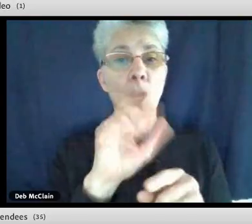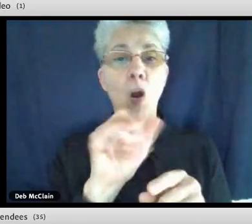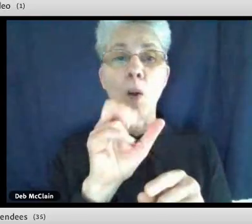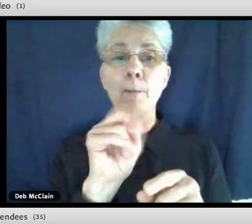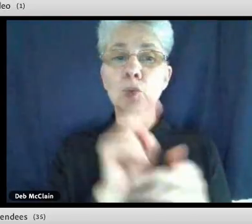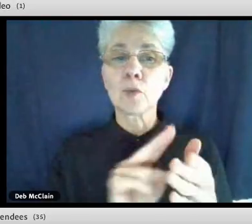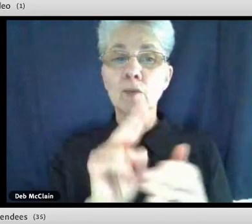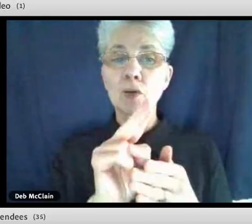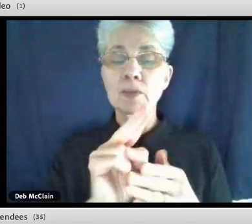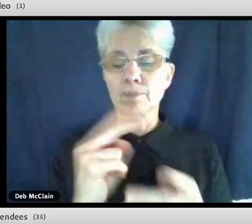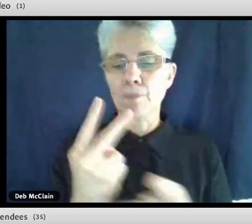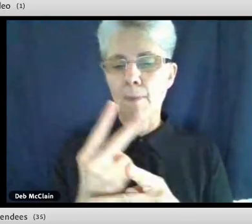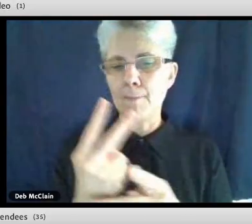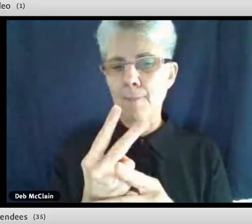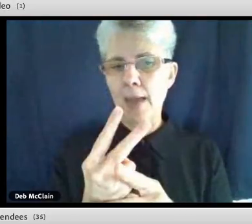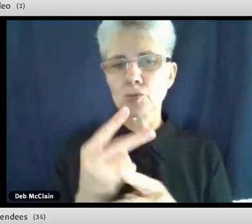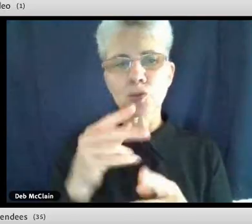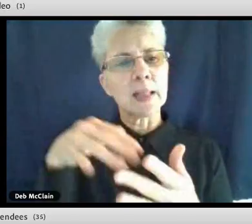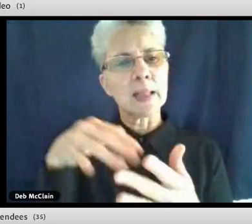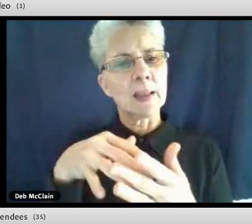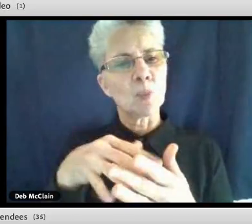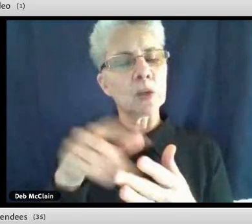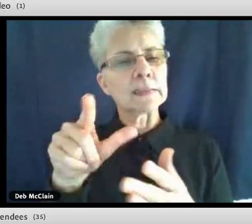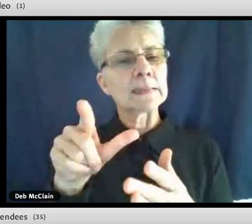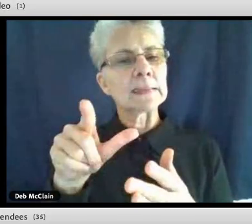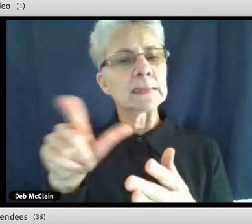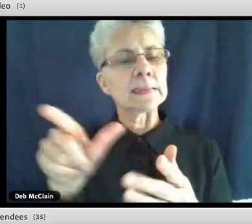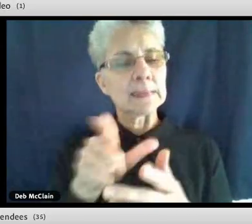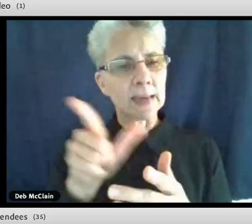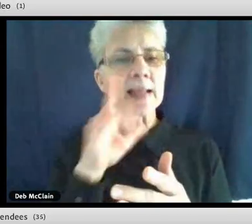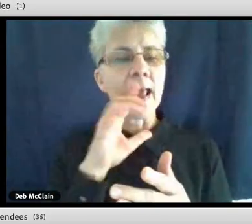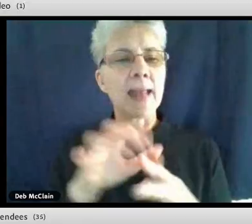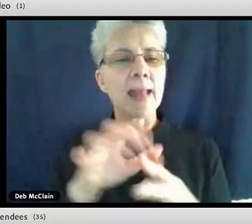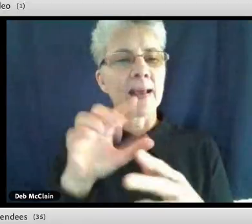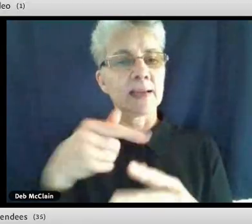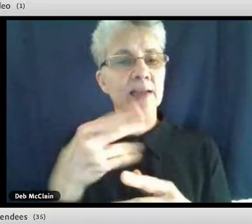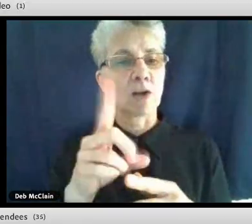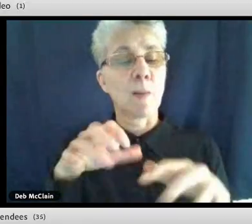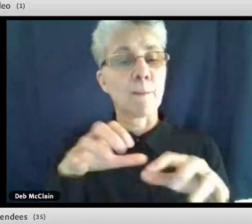a master's degree in library studies and a doctorate in public administration,